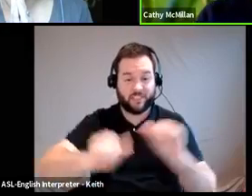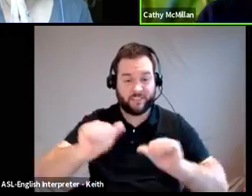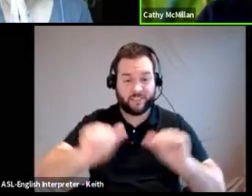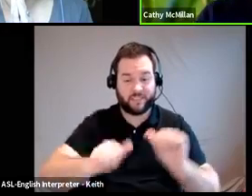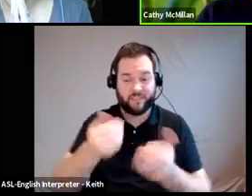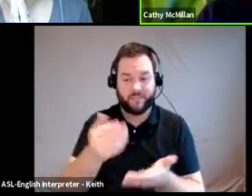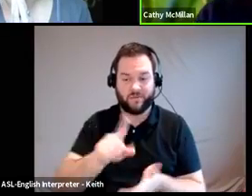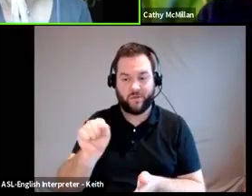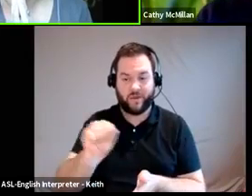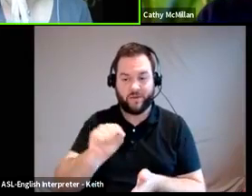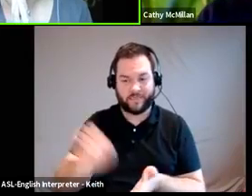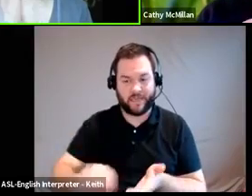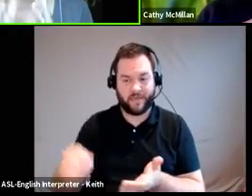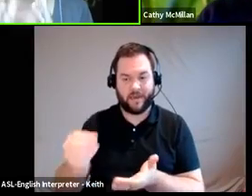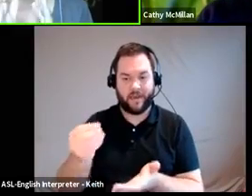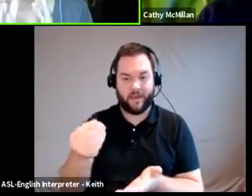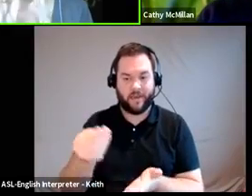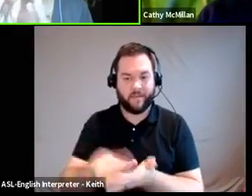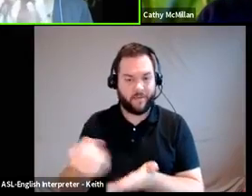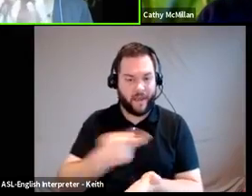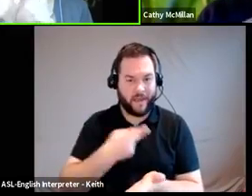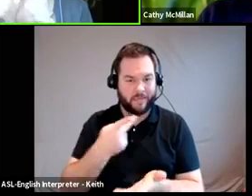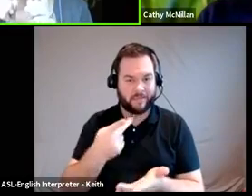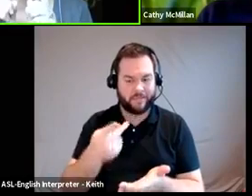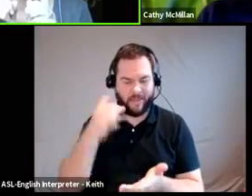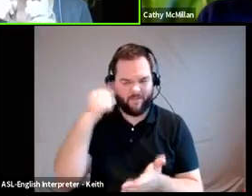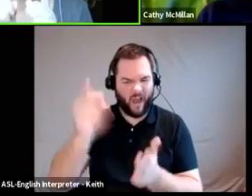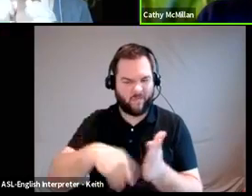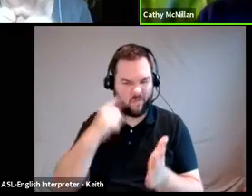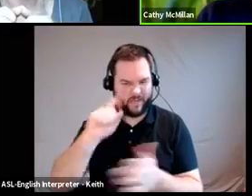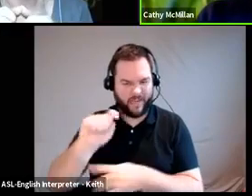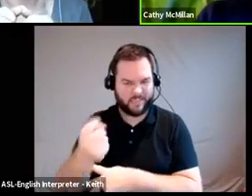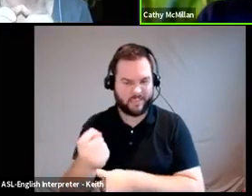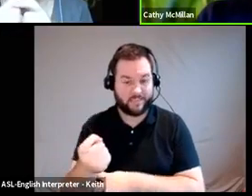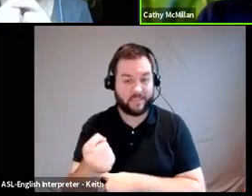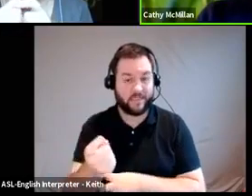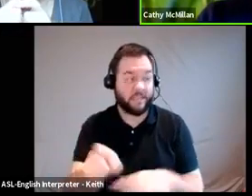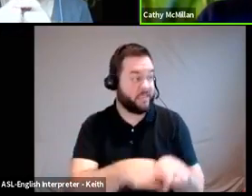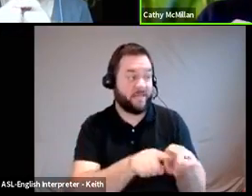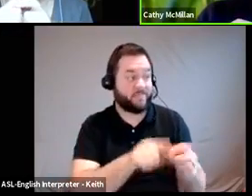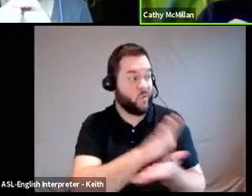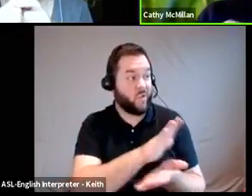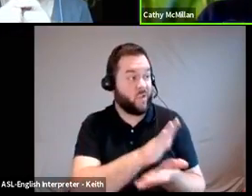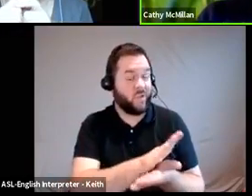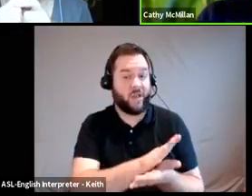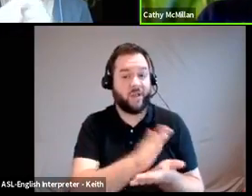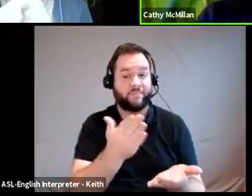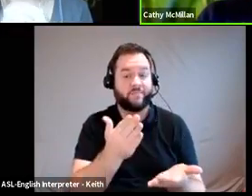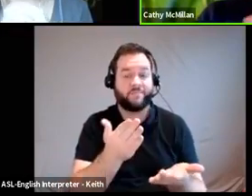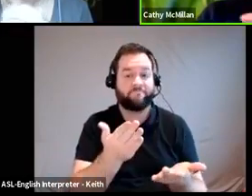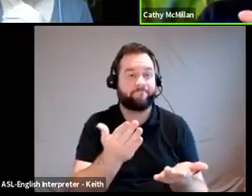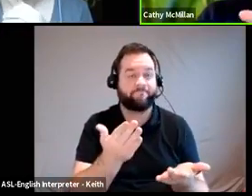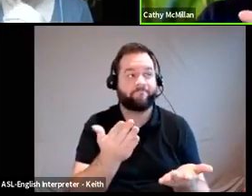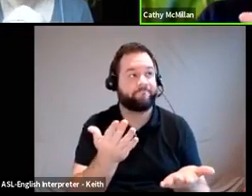e, and you get 20% back, even the site can, you can get 20% back the site can, you can get 20% back for that. Okay, so. s so easy even that will, so even that will so like Kenneth Cole